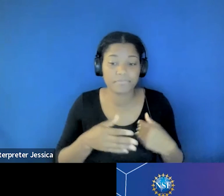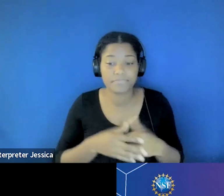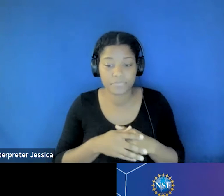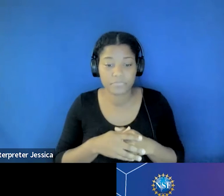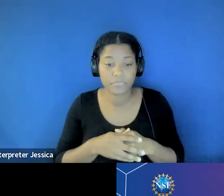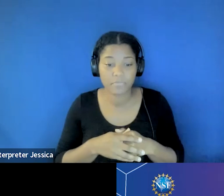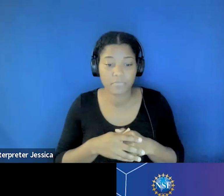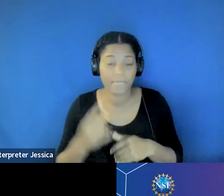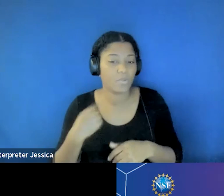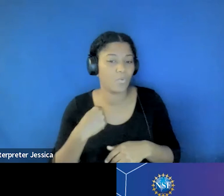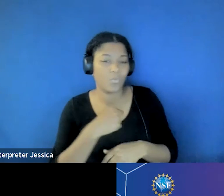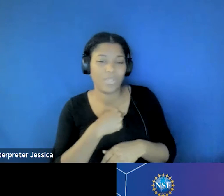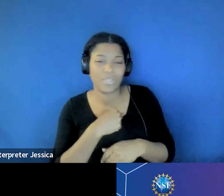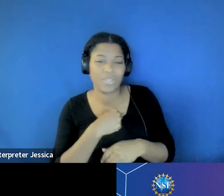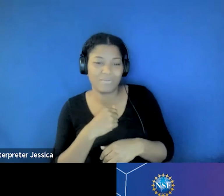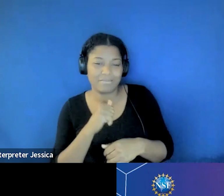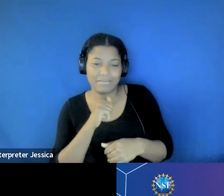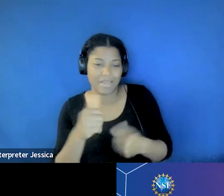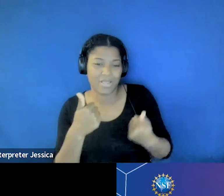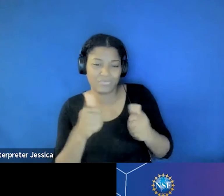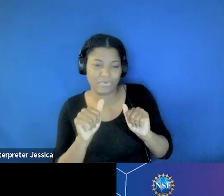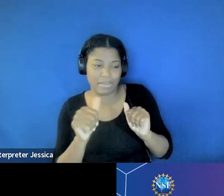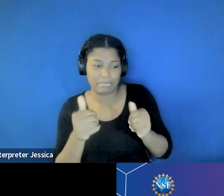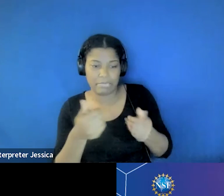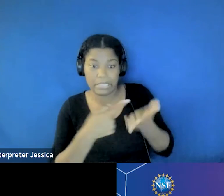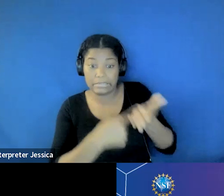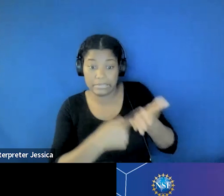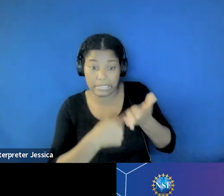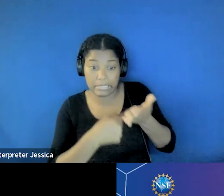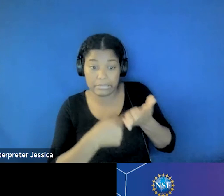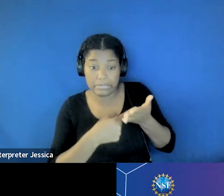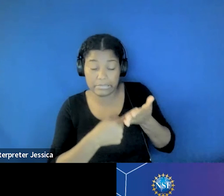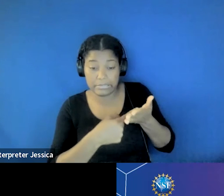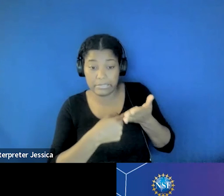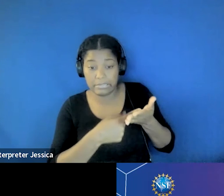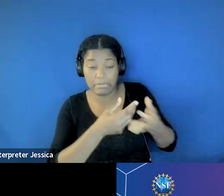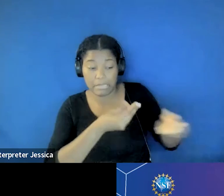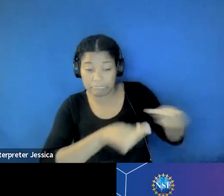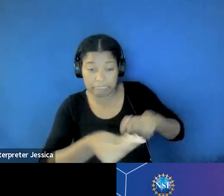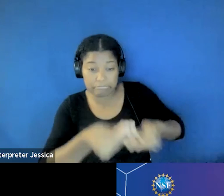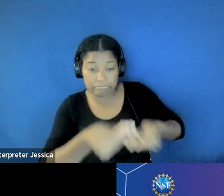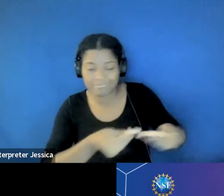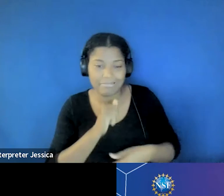We are not in the business of trying to mitigate profit of vendors, but, we do realize that,